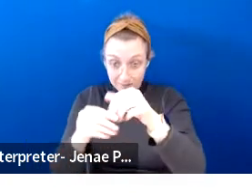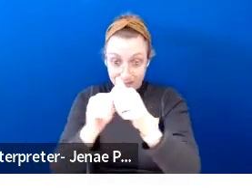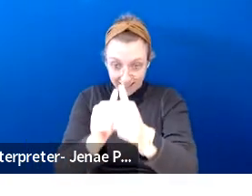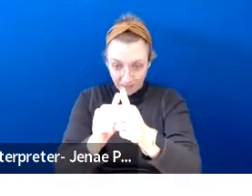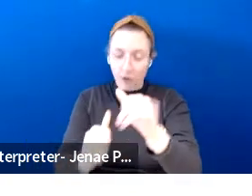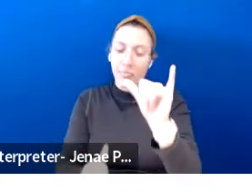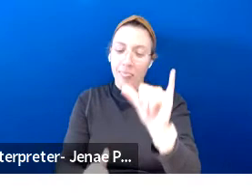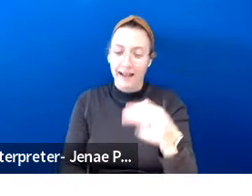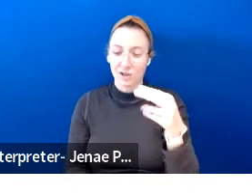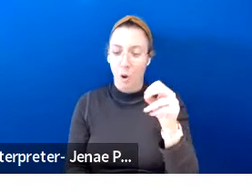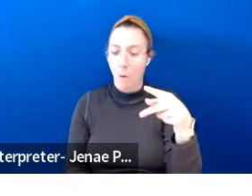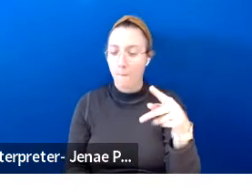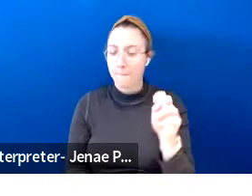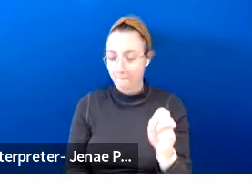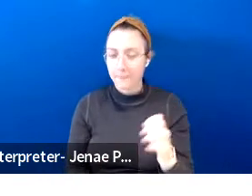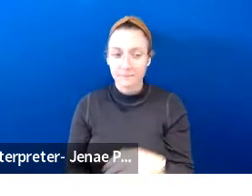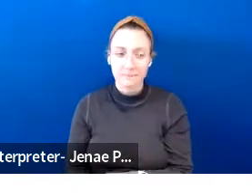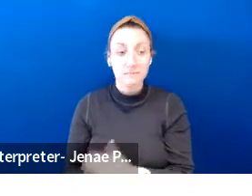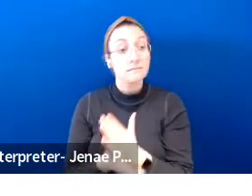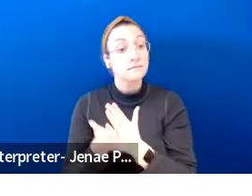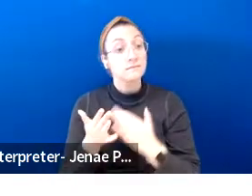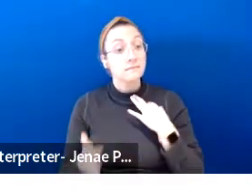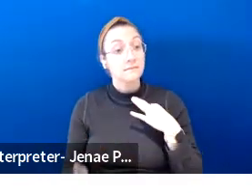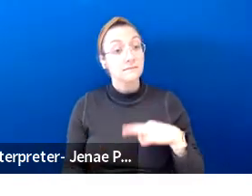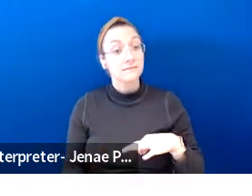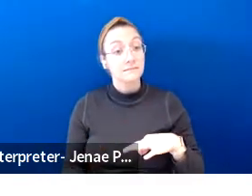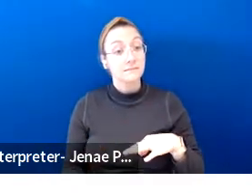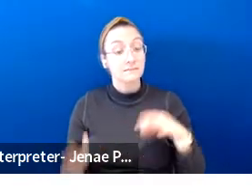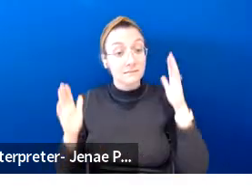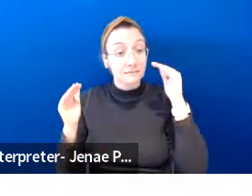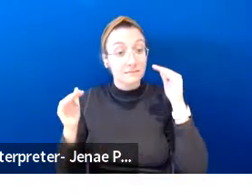So some benefits, some documented benefits of hope is there's benefits,